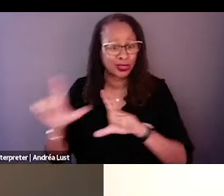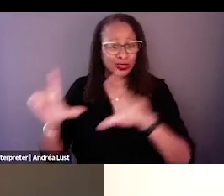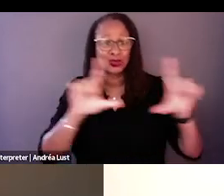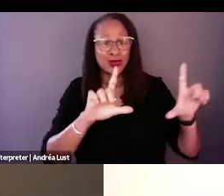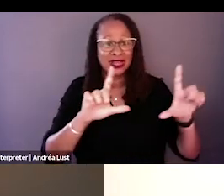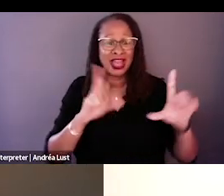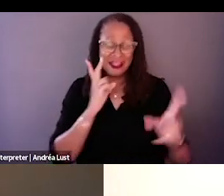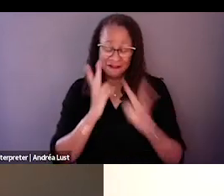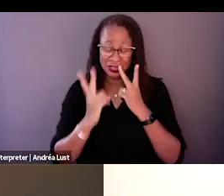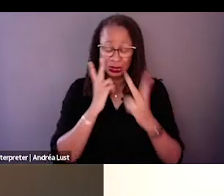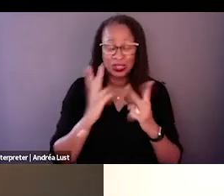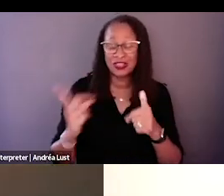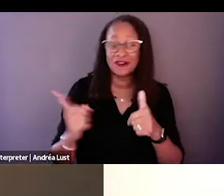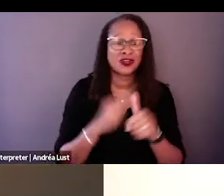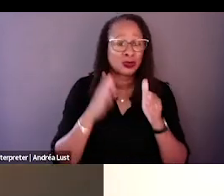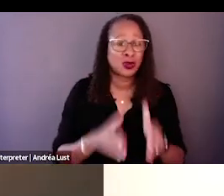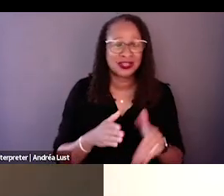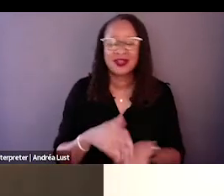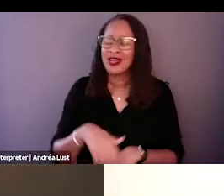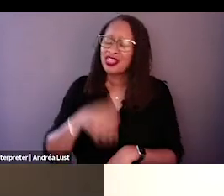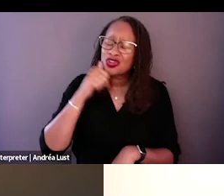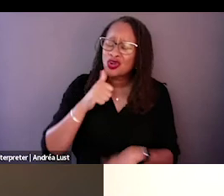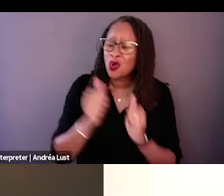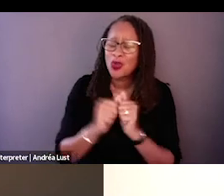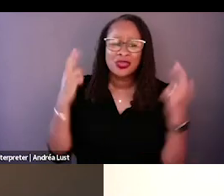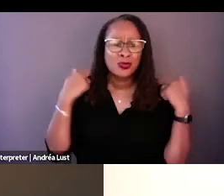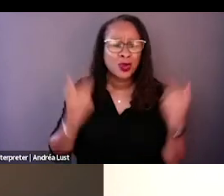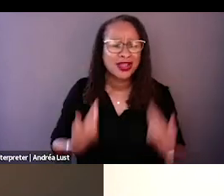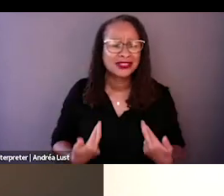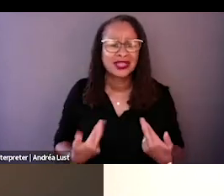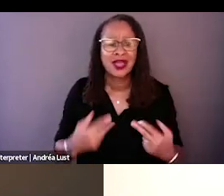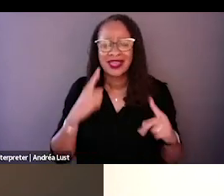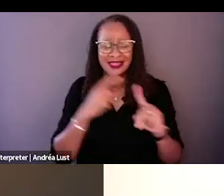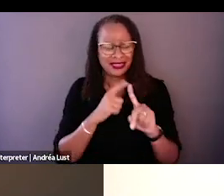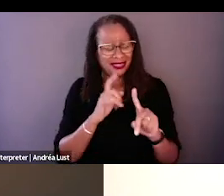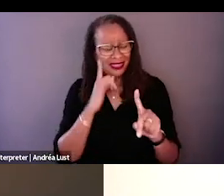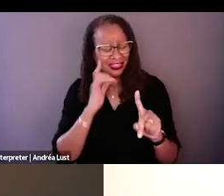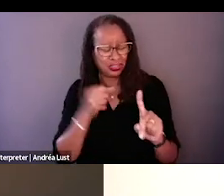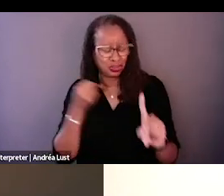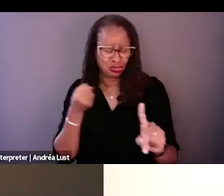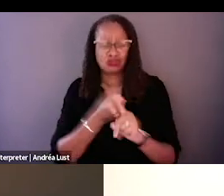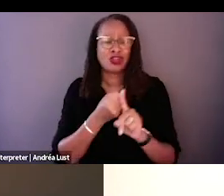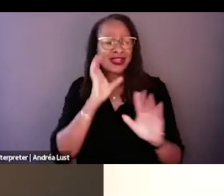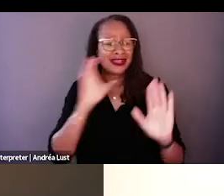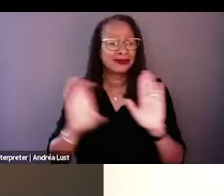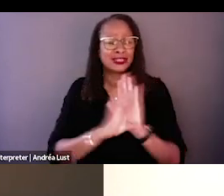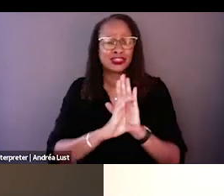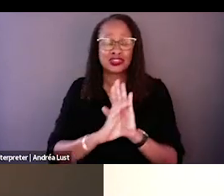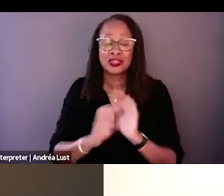You see a lot of men made to run or sit on a square center.